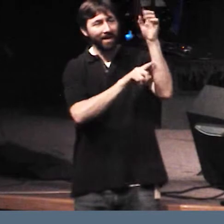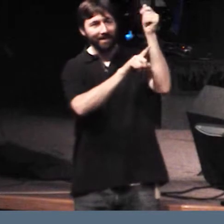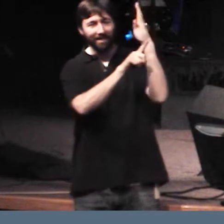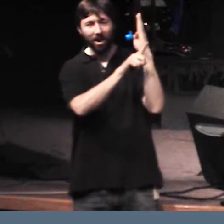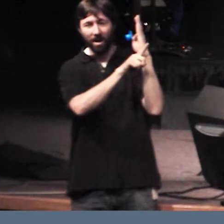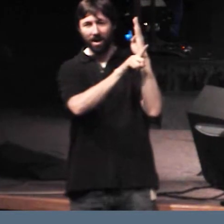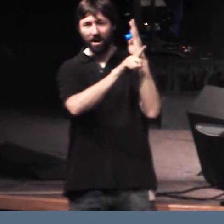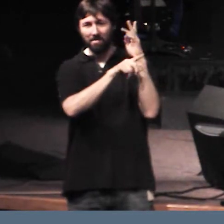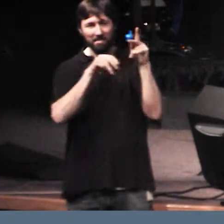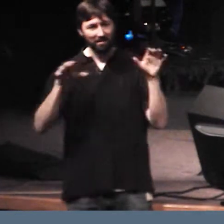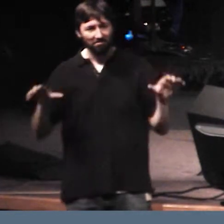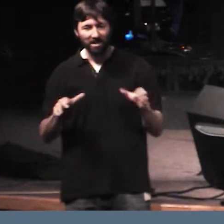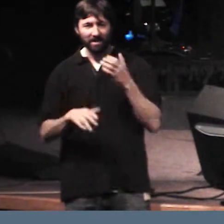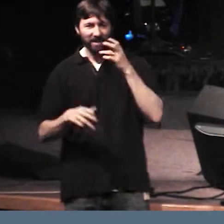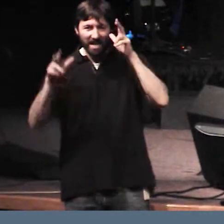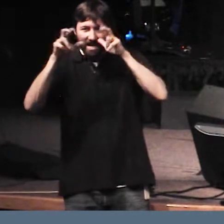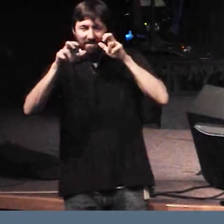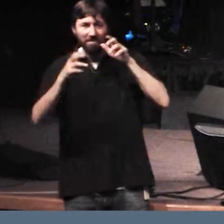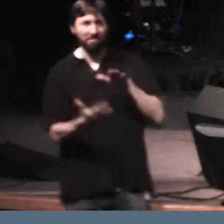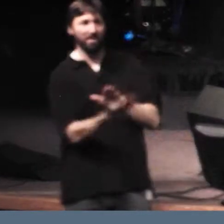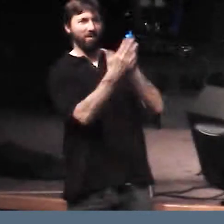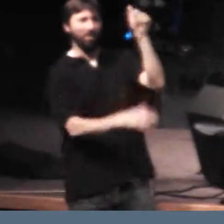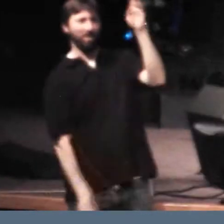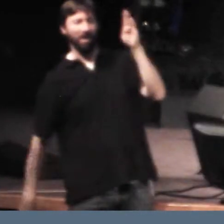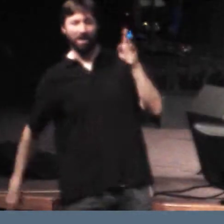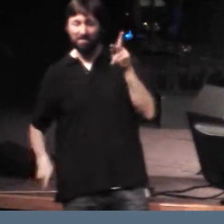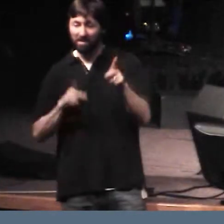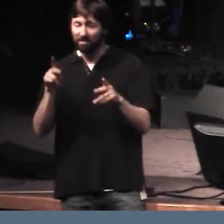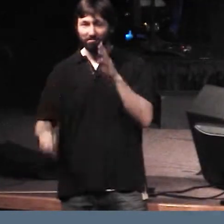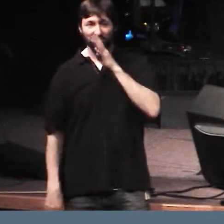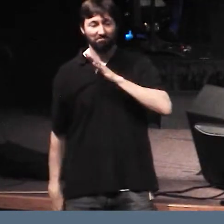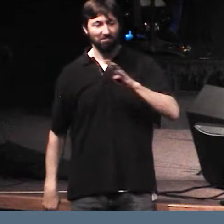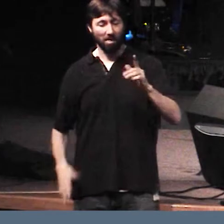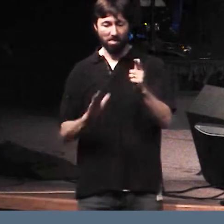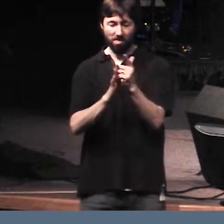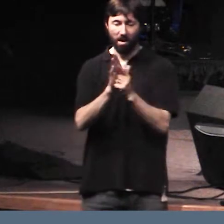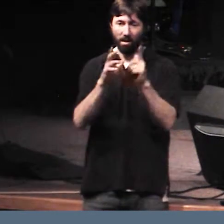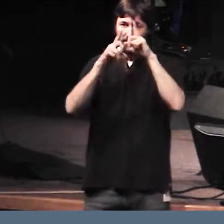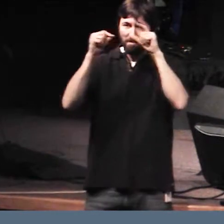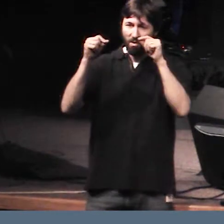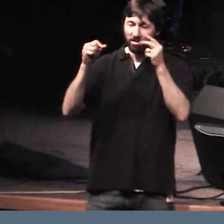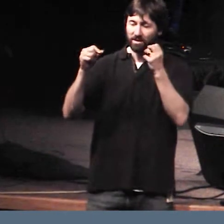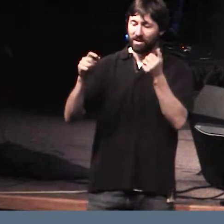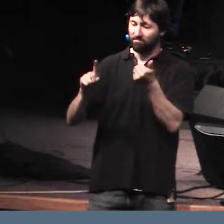people did what was evil in the sight of the Lord even when people forsook the law of Moses in the practice all kinds of